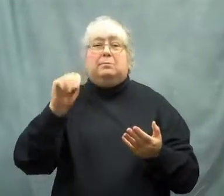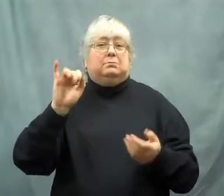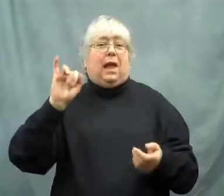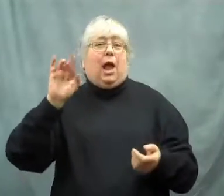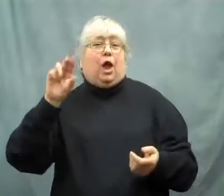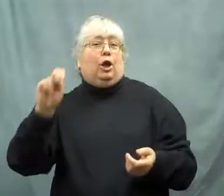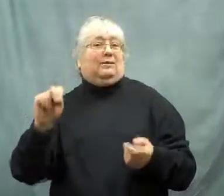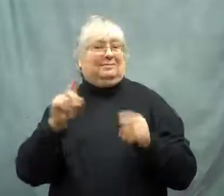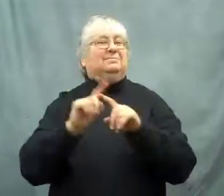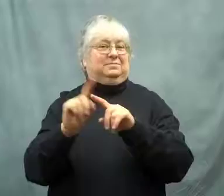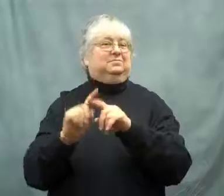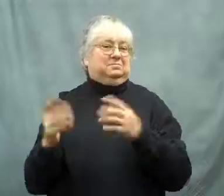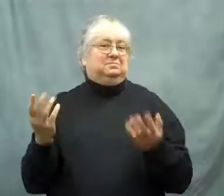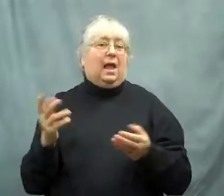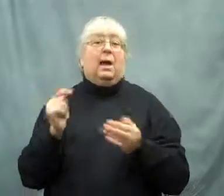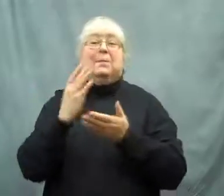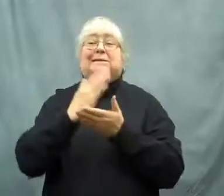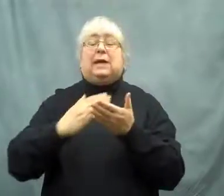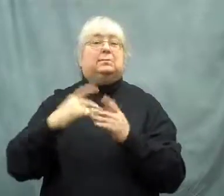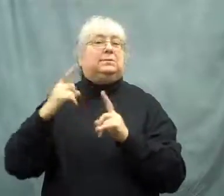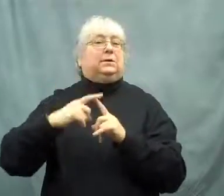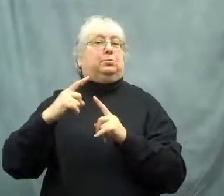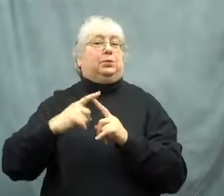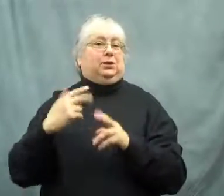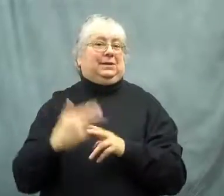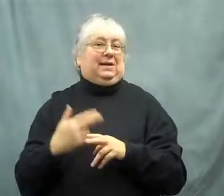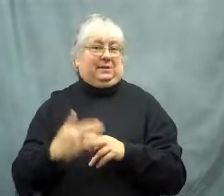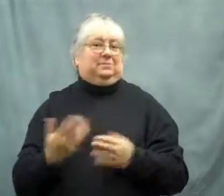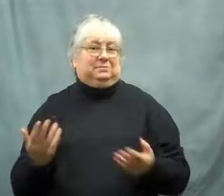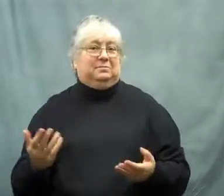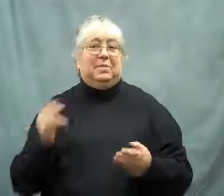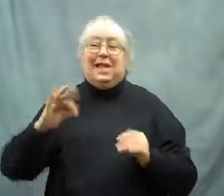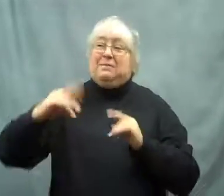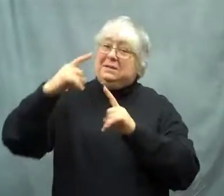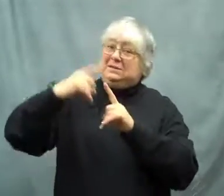responsible for maintaining the periodic table.